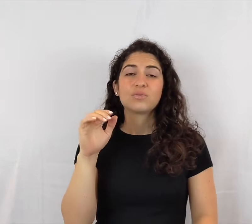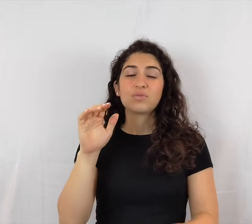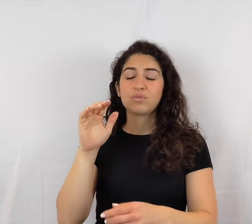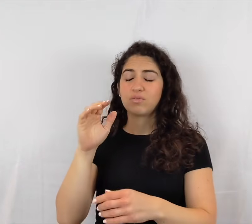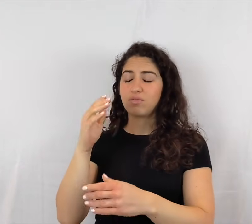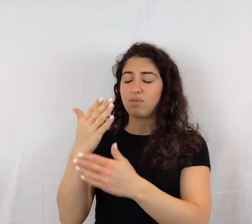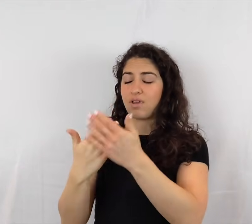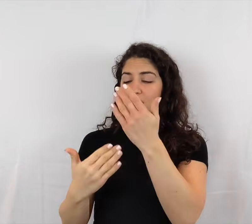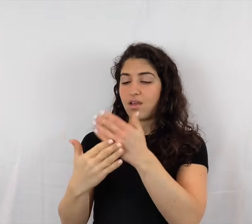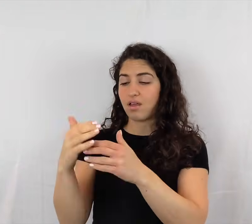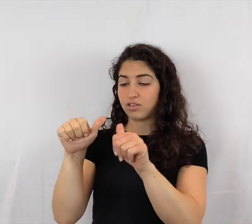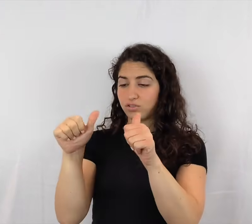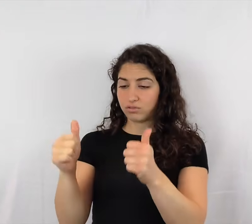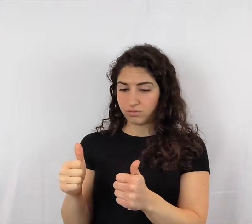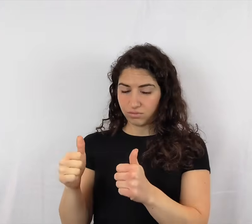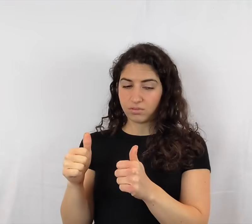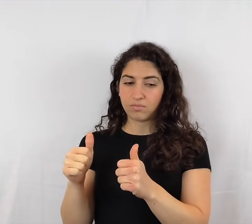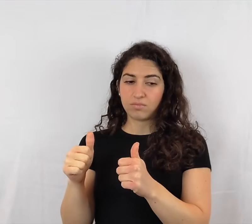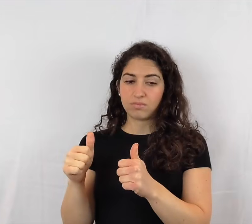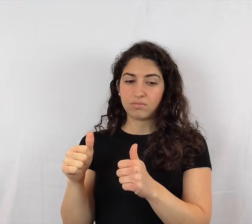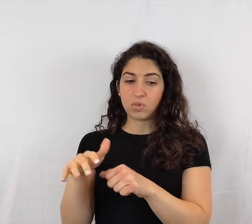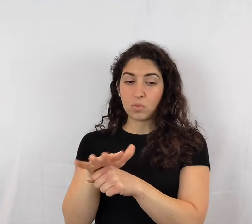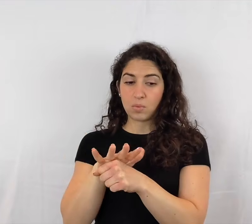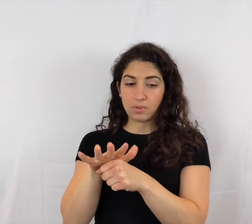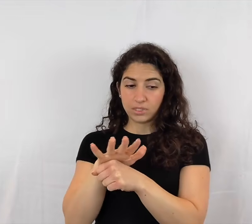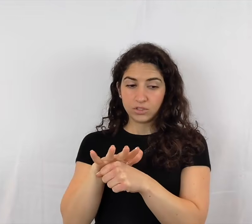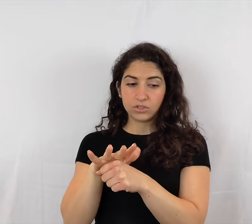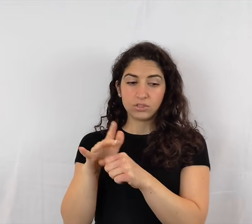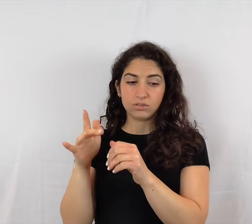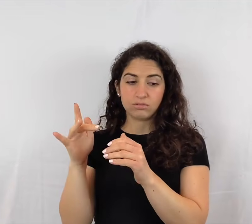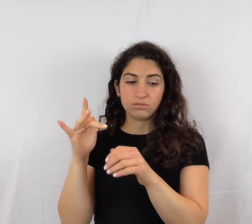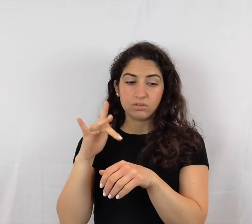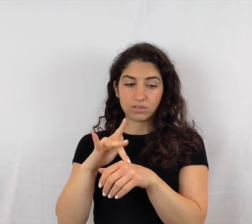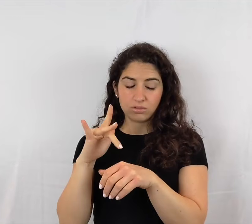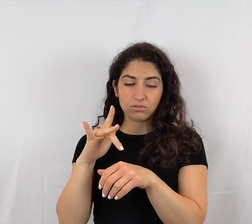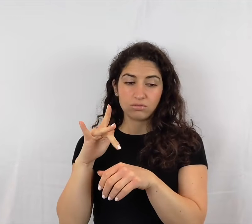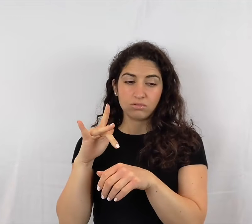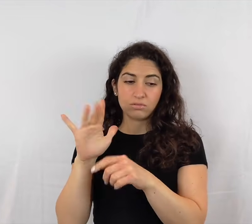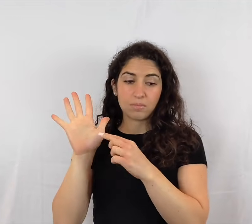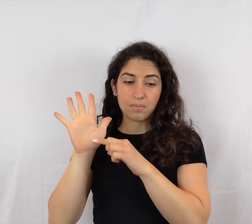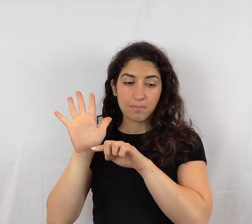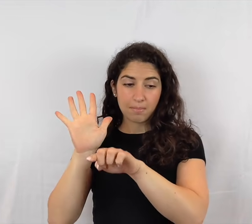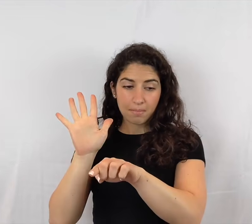So the handshape, location, the contact point,